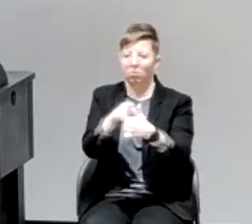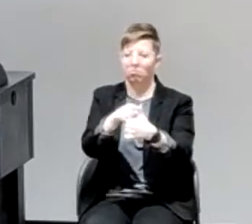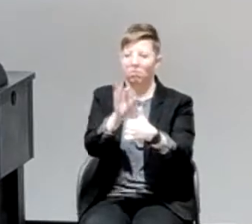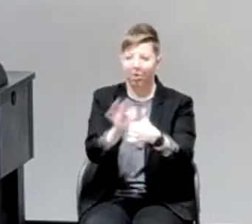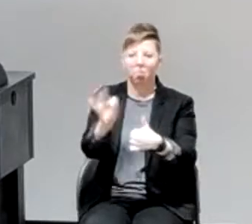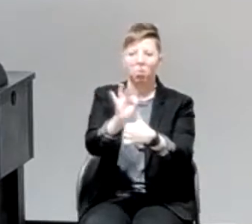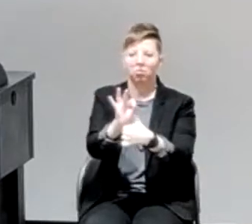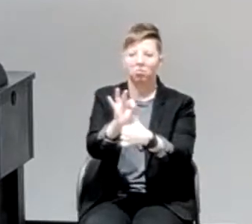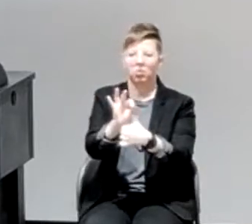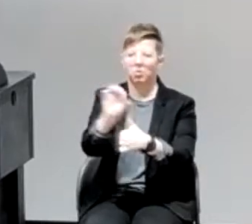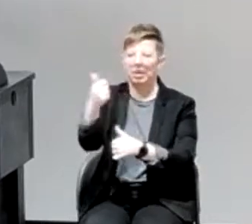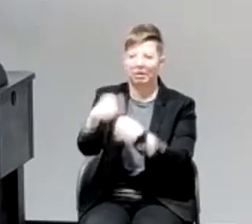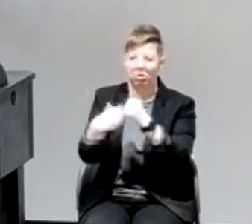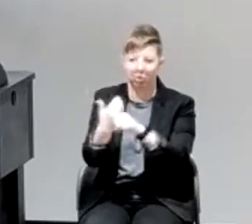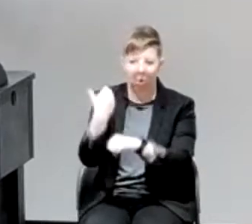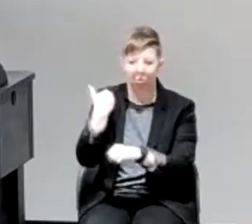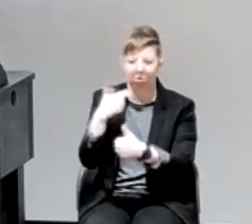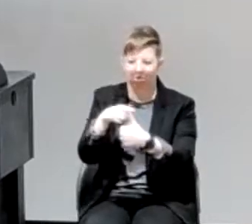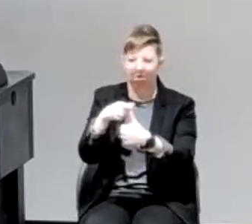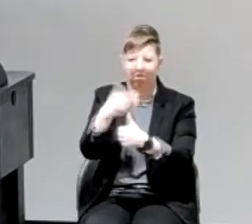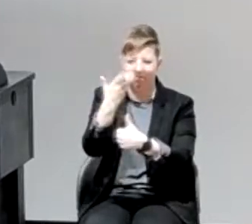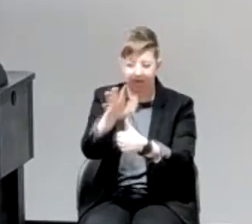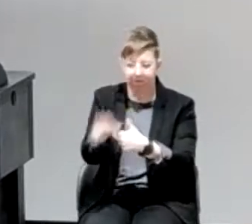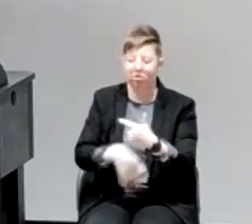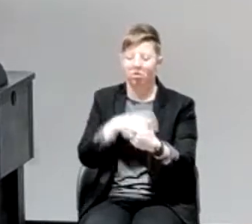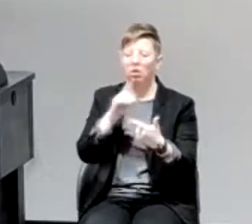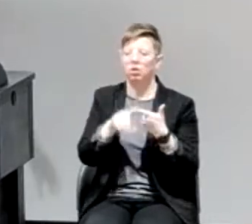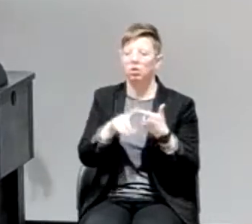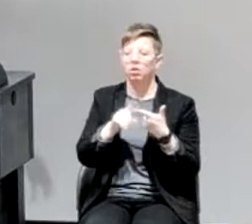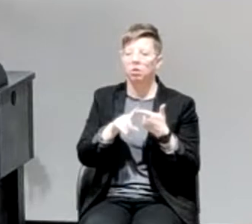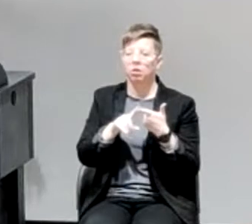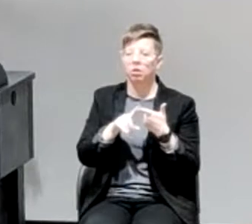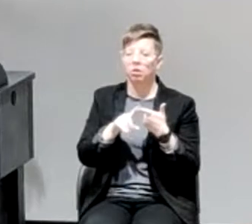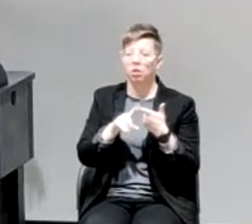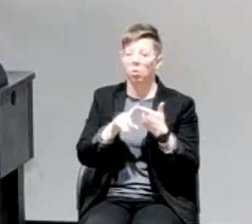She spent a couple legislative sessions redesigning our economic team as a state. Important, check.